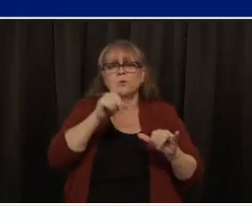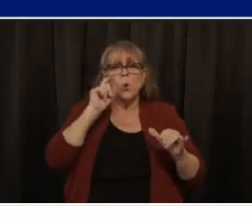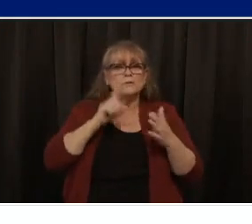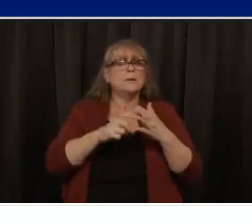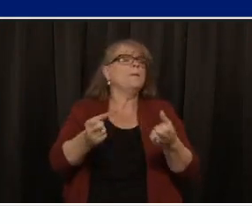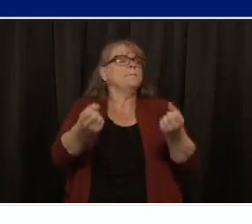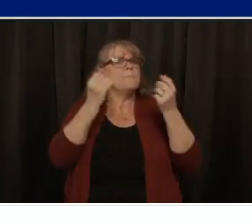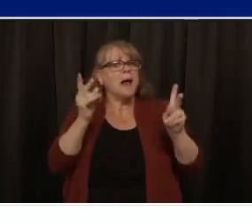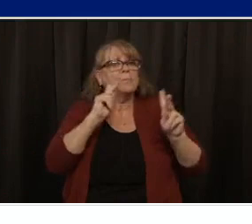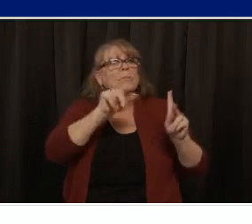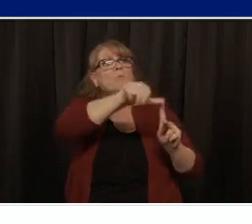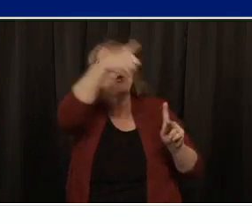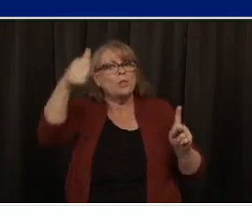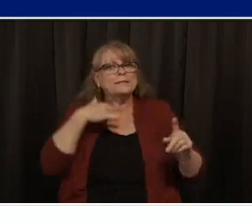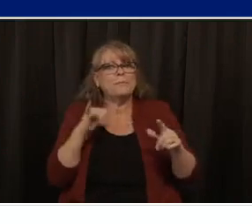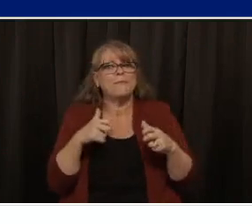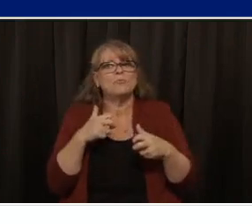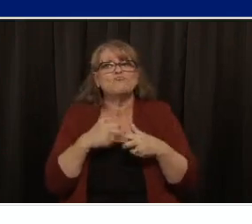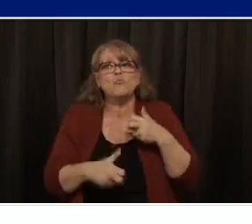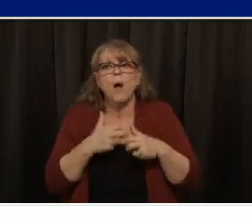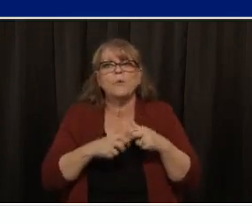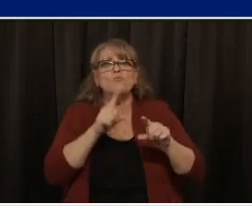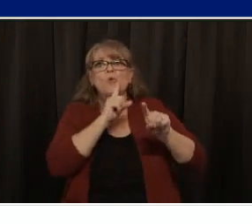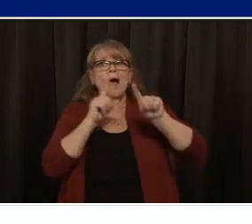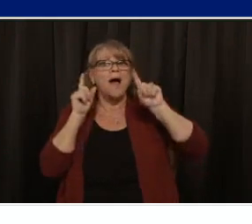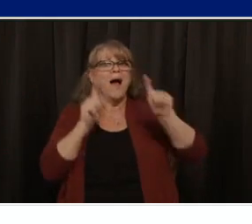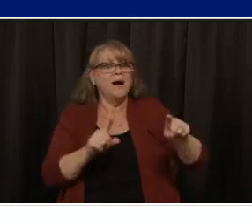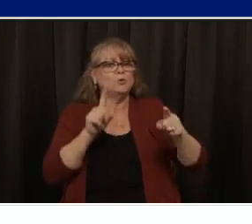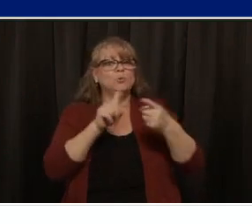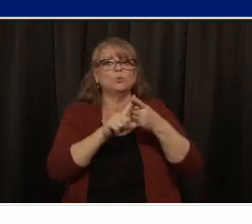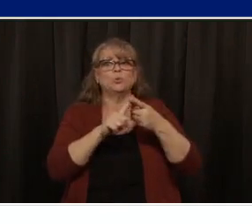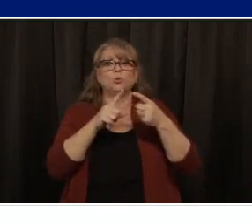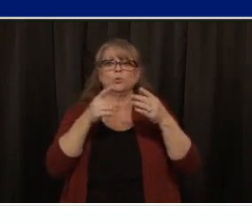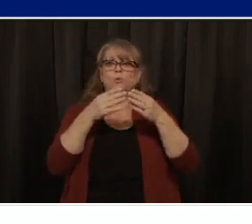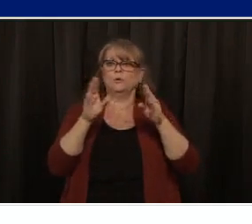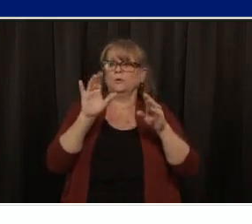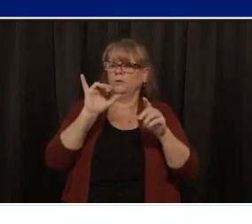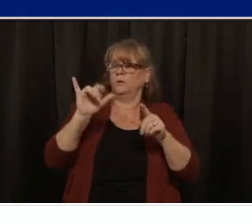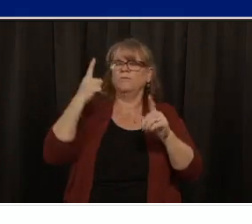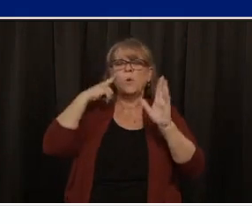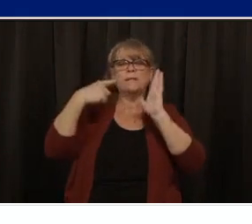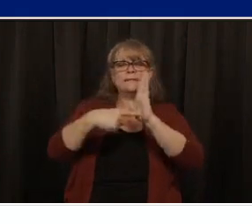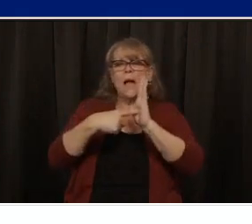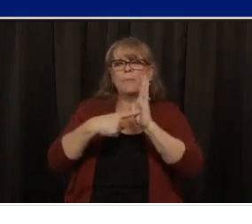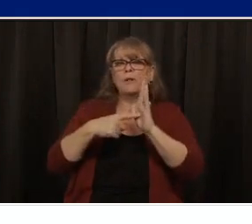whether it's having your blood pressure checked, vaccines, there are folks who will be nervous and